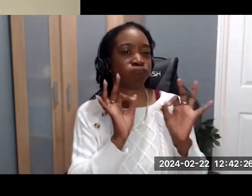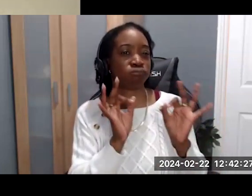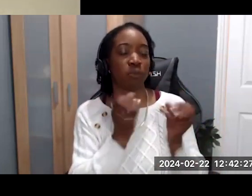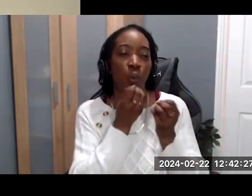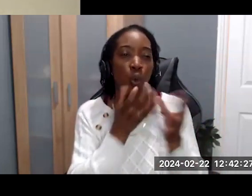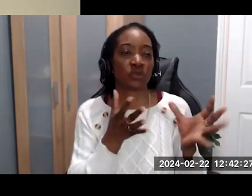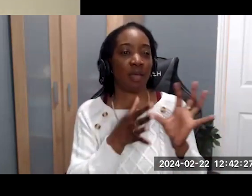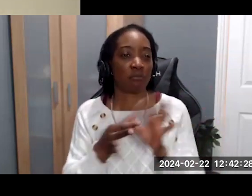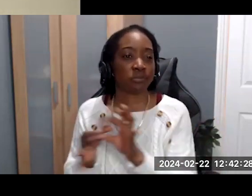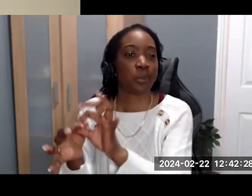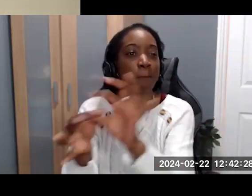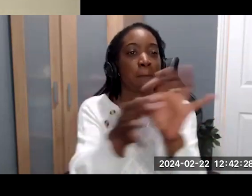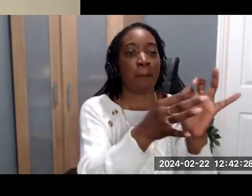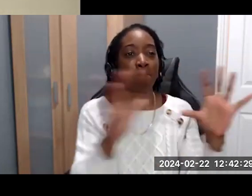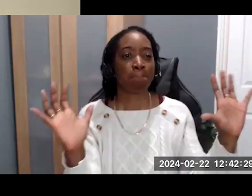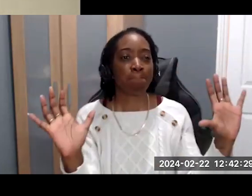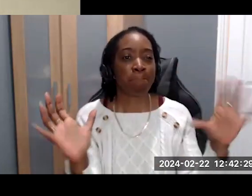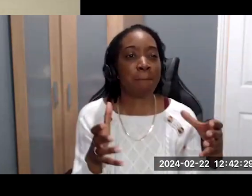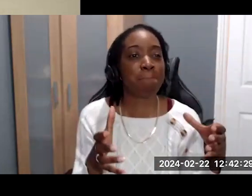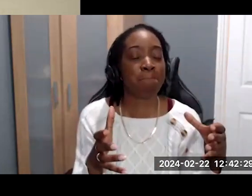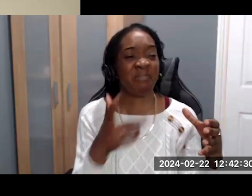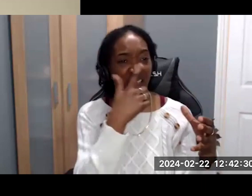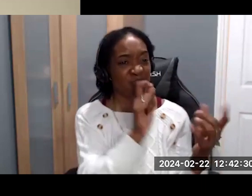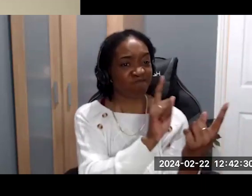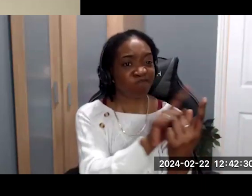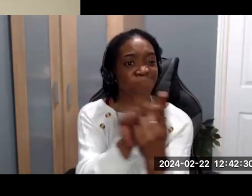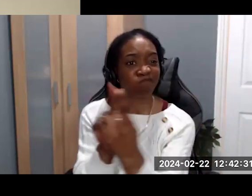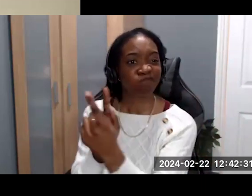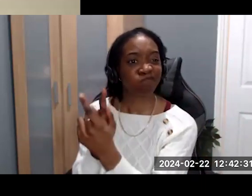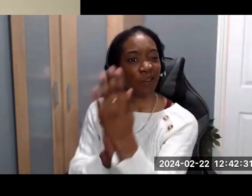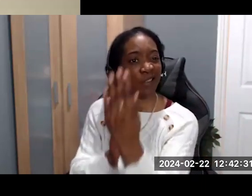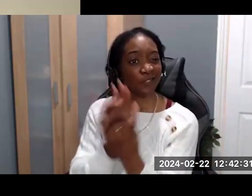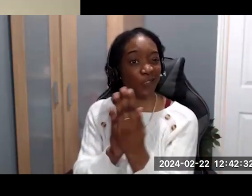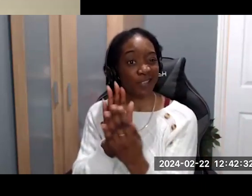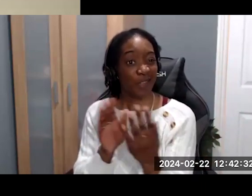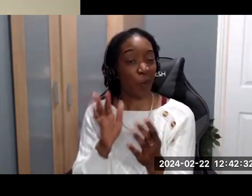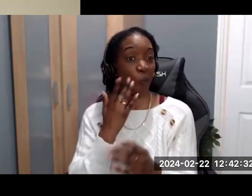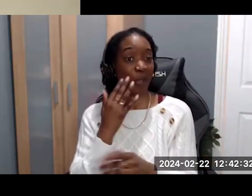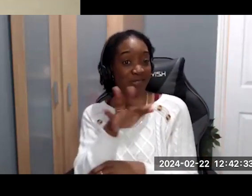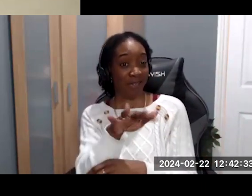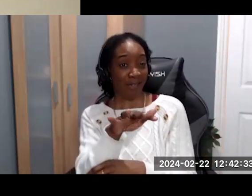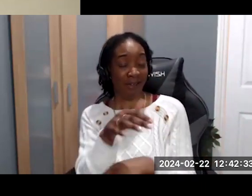this respect and I was able to meet them in person person during my stay in leads and so I expanded